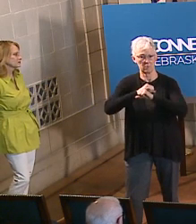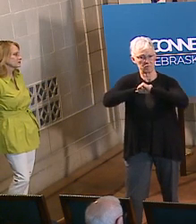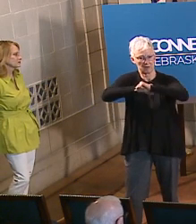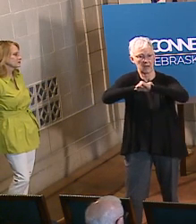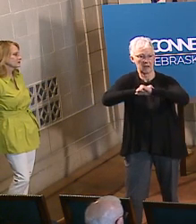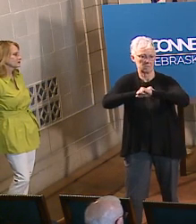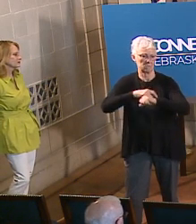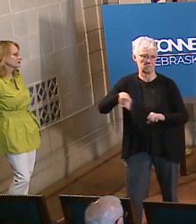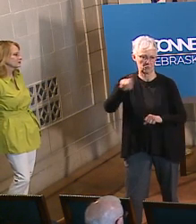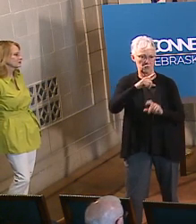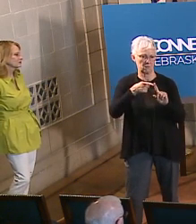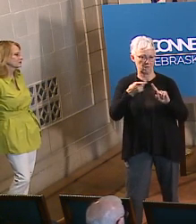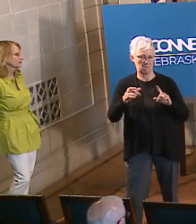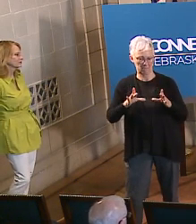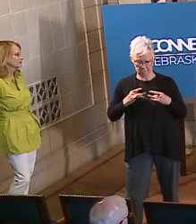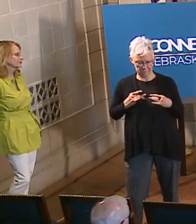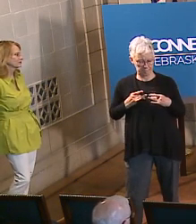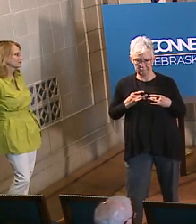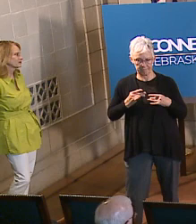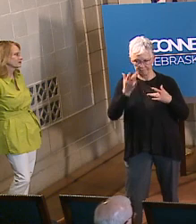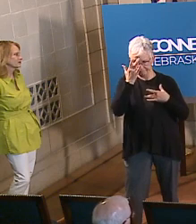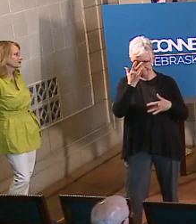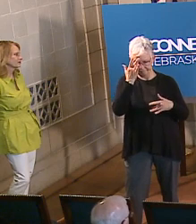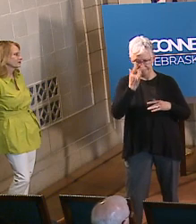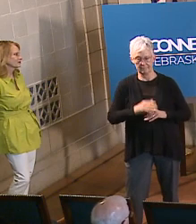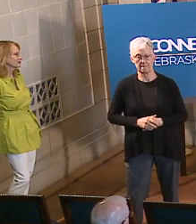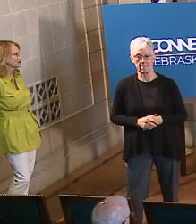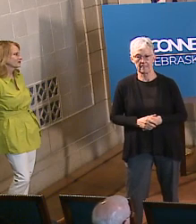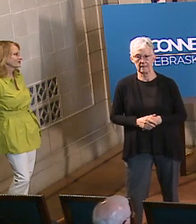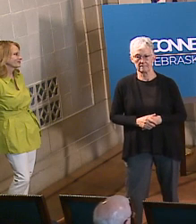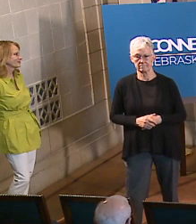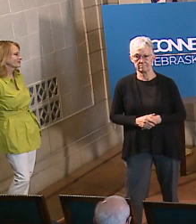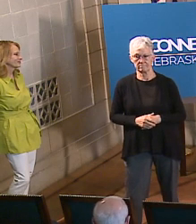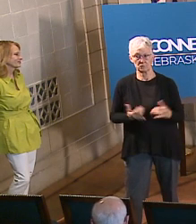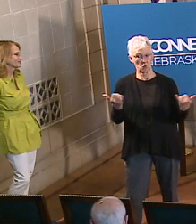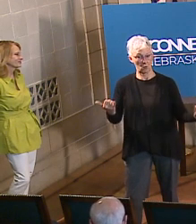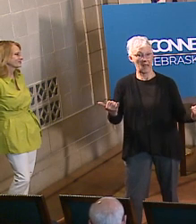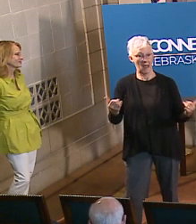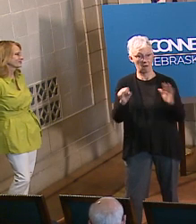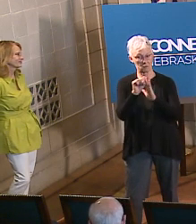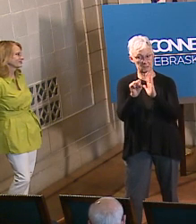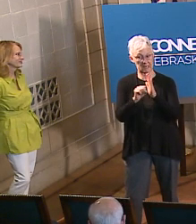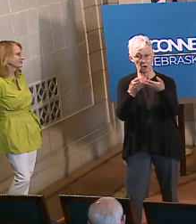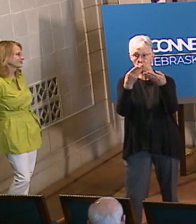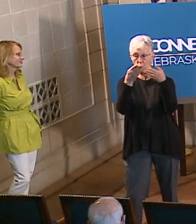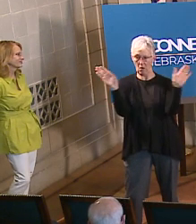SO PLEASE, IF YOU HAVE NOT ALREADY GOTTEN YOUR VACCINE, GET THE VACCINE.